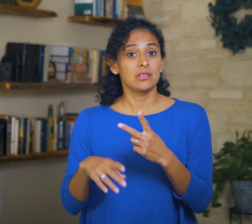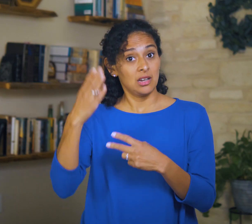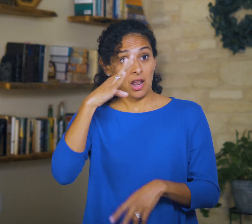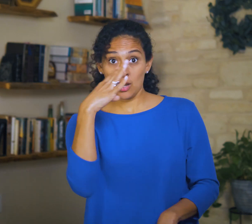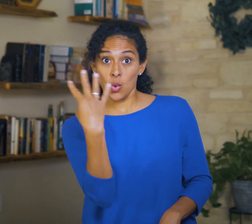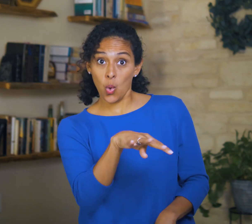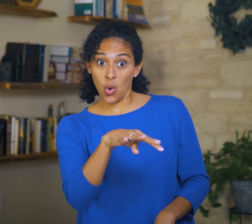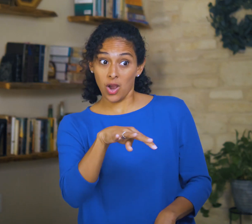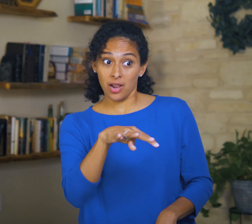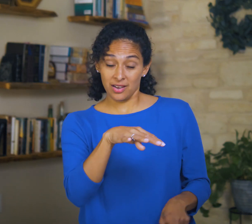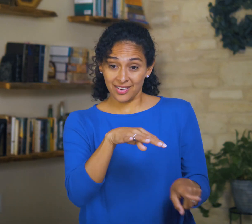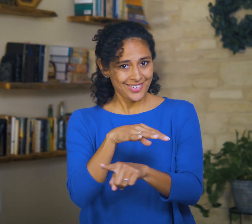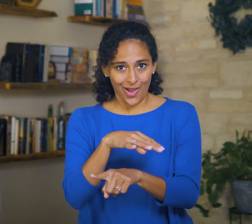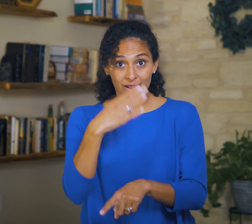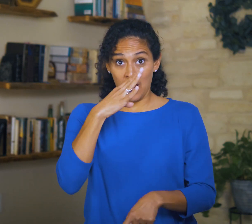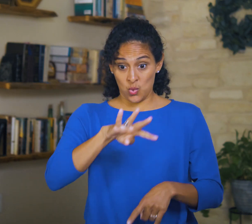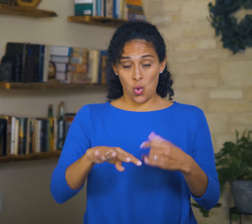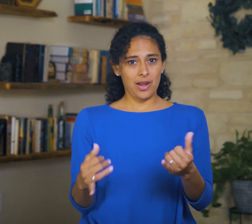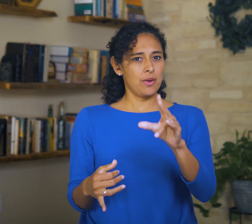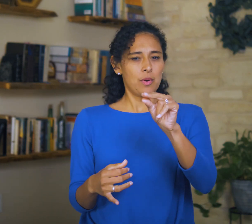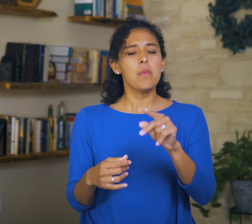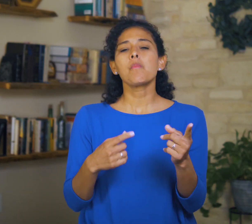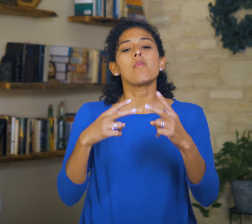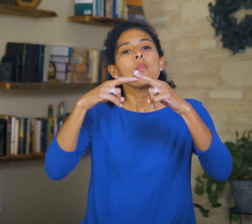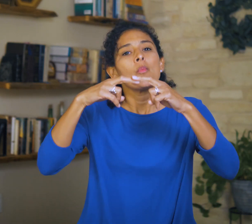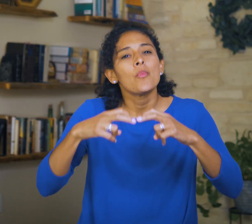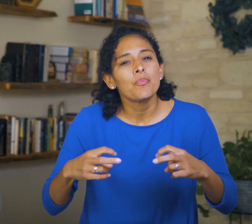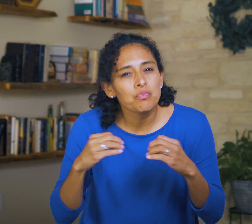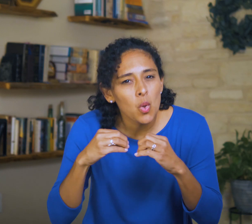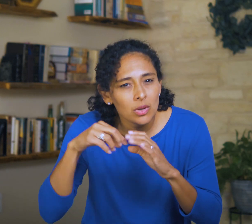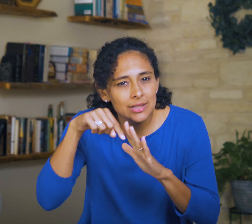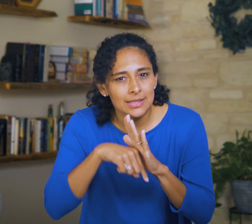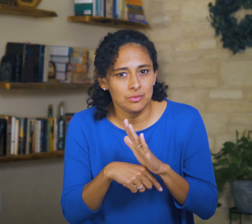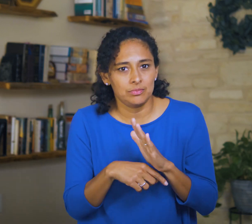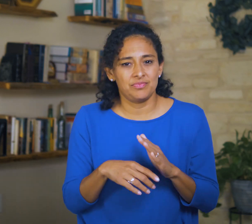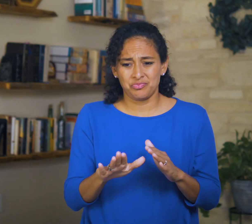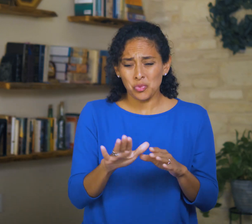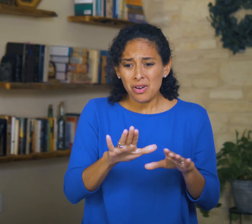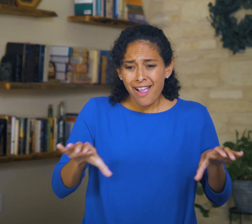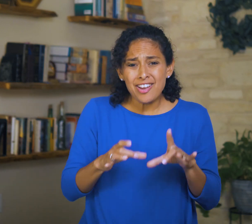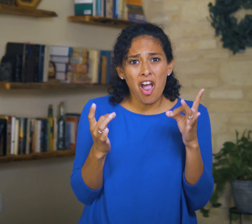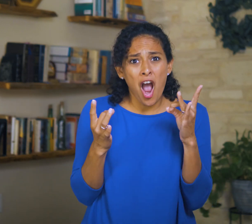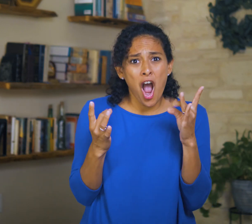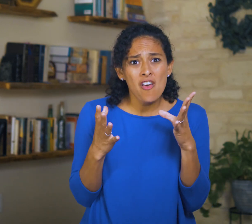and doesn’t ignore it here either— but He digs deeper than their abominable actions